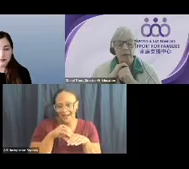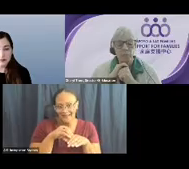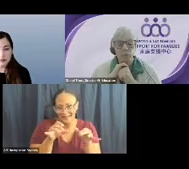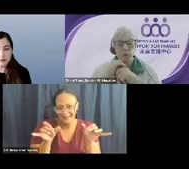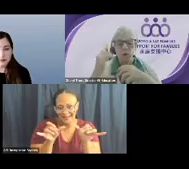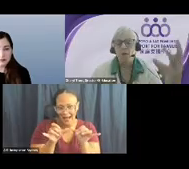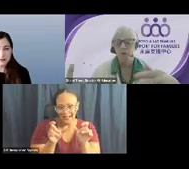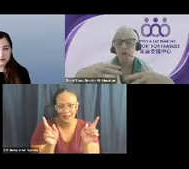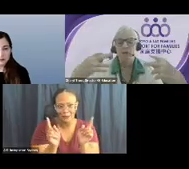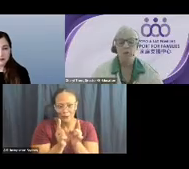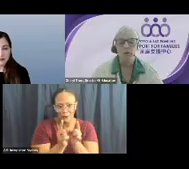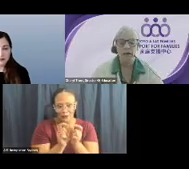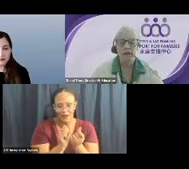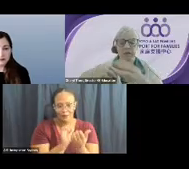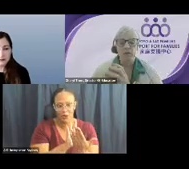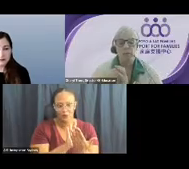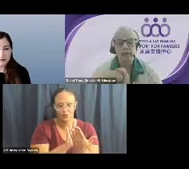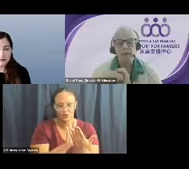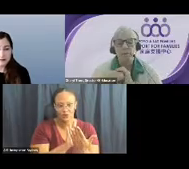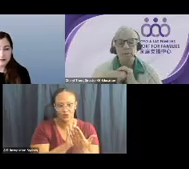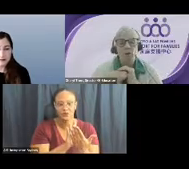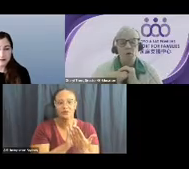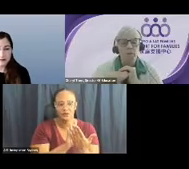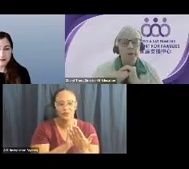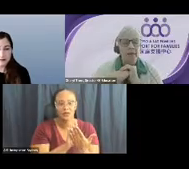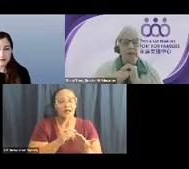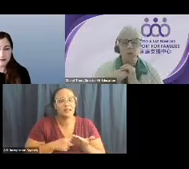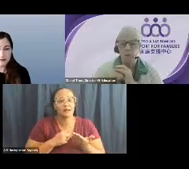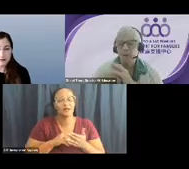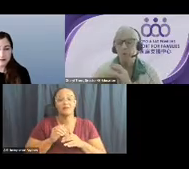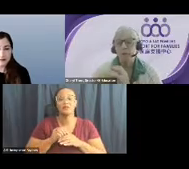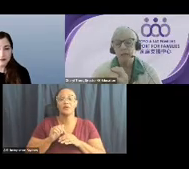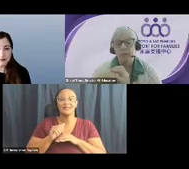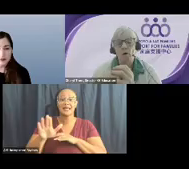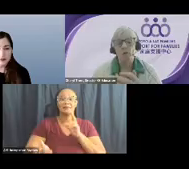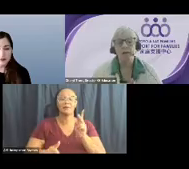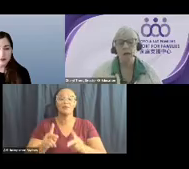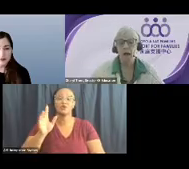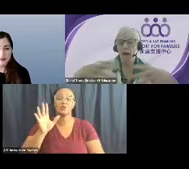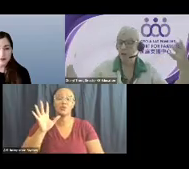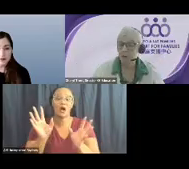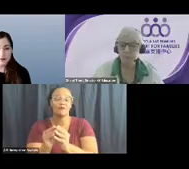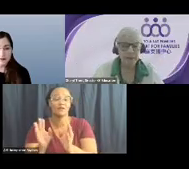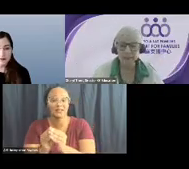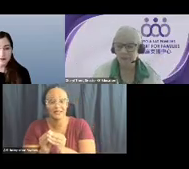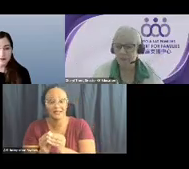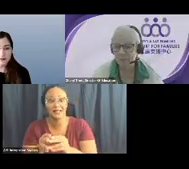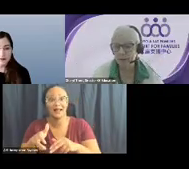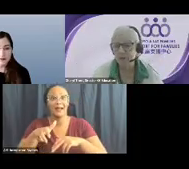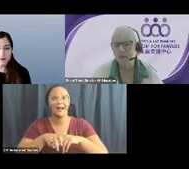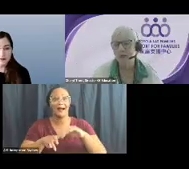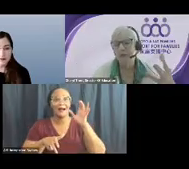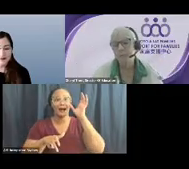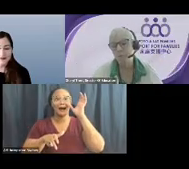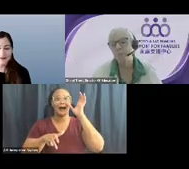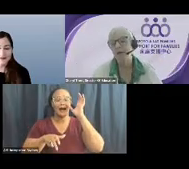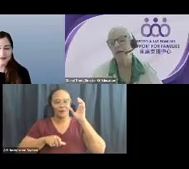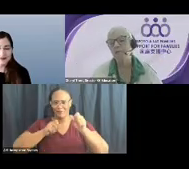I think a lot of times we'll do conferences or training events where we send people home and we think it's great that we're sending them home with a hundred pieces of information except people